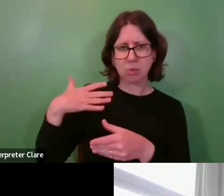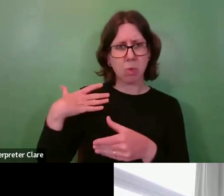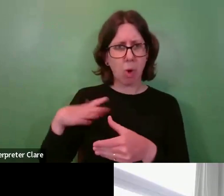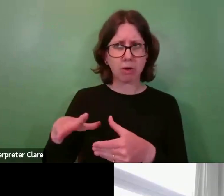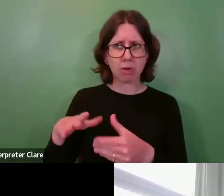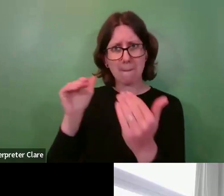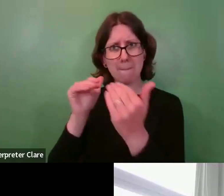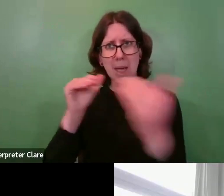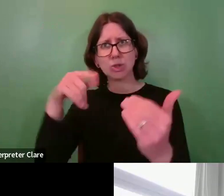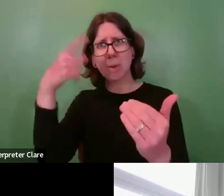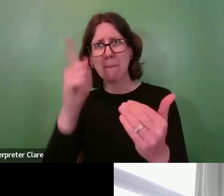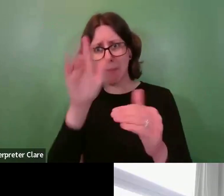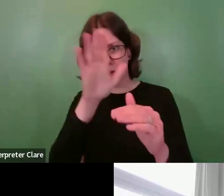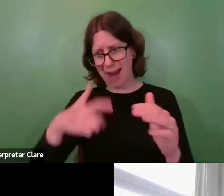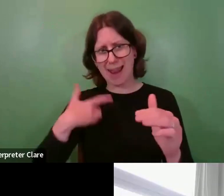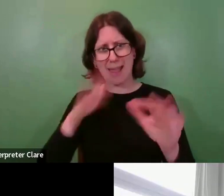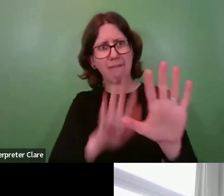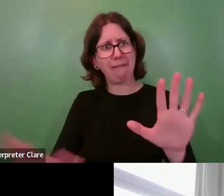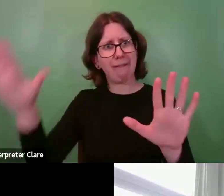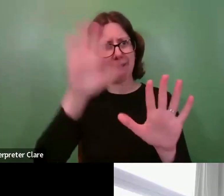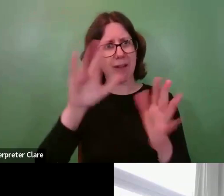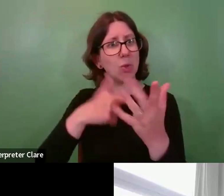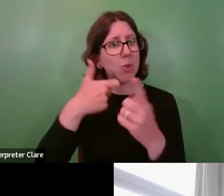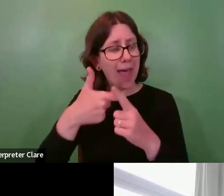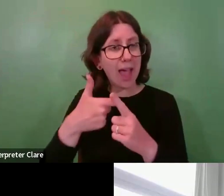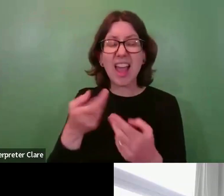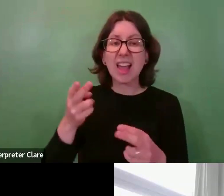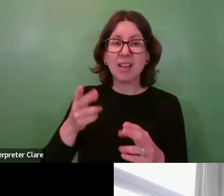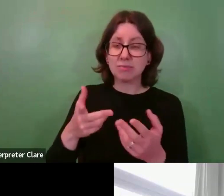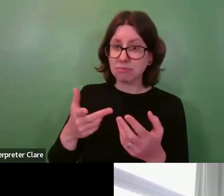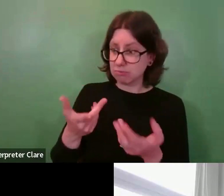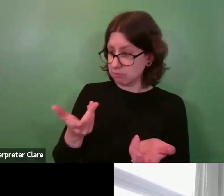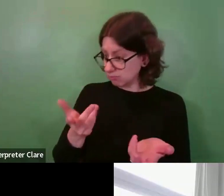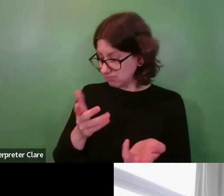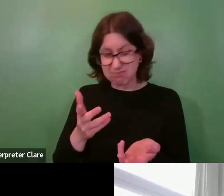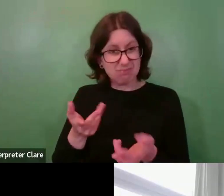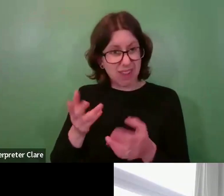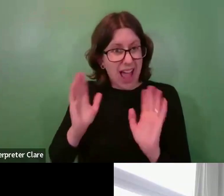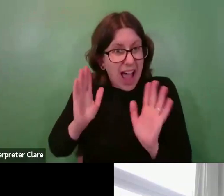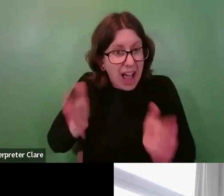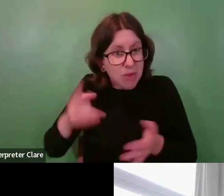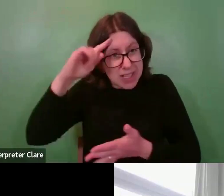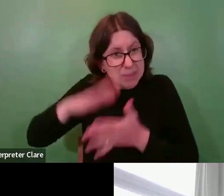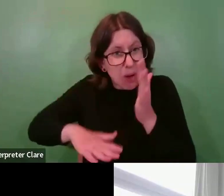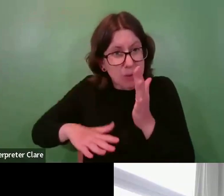like no prior experience on a board is required for every role. So there are lots of roles that